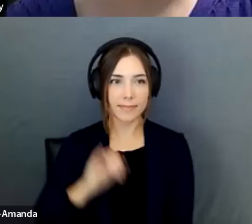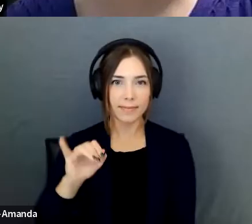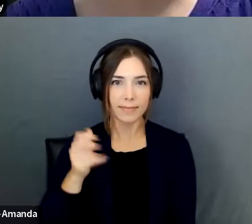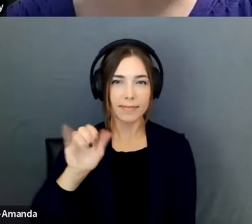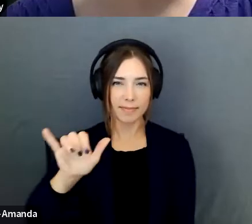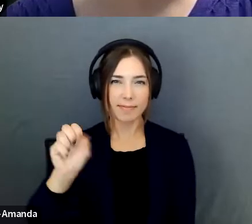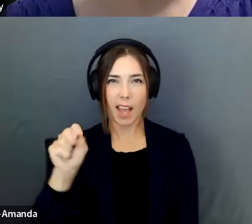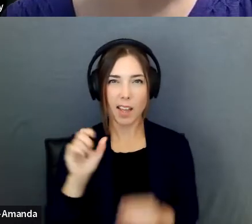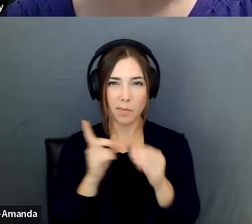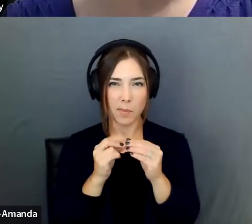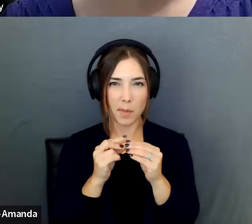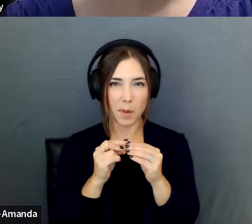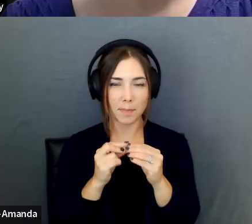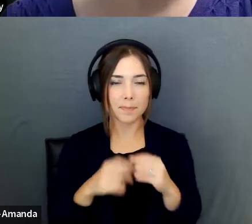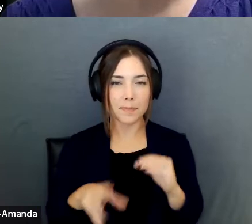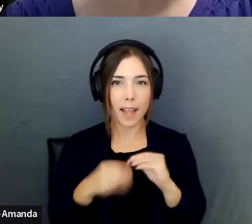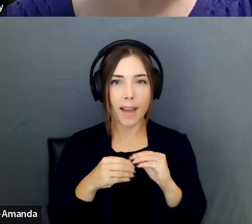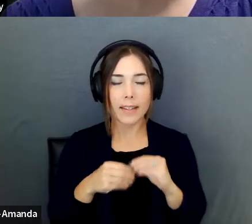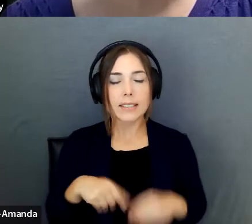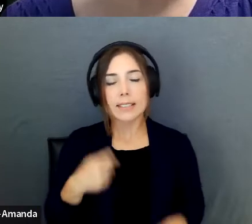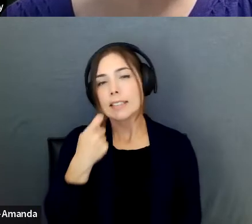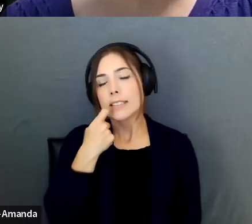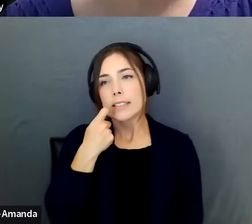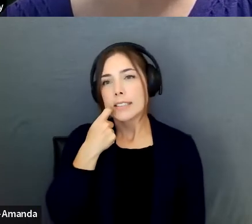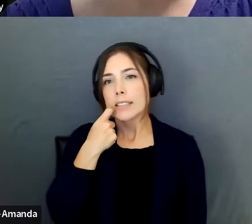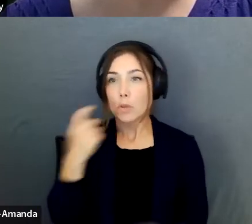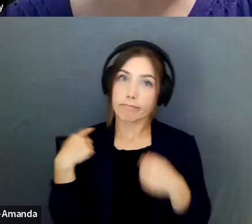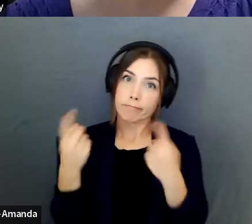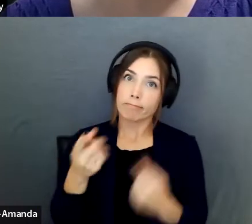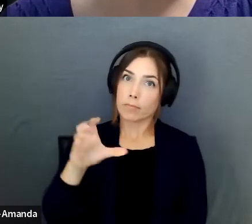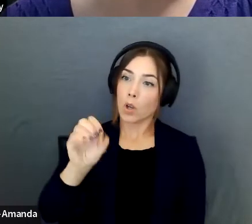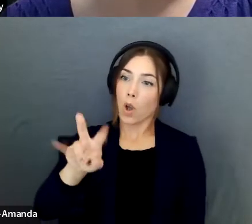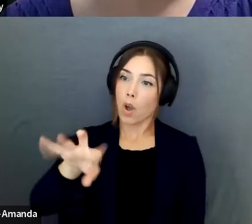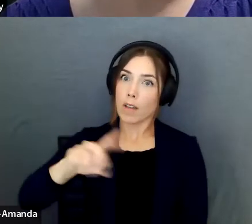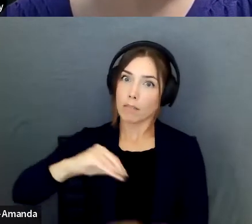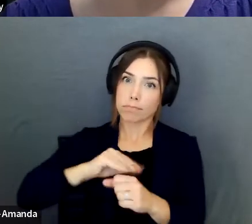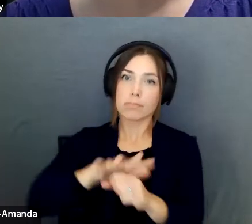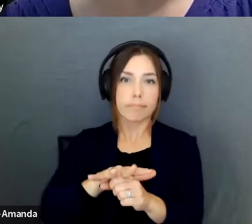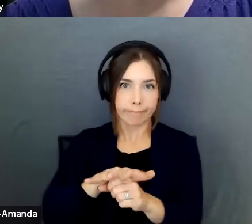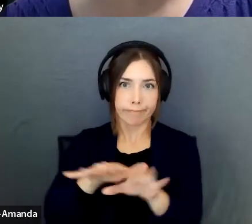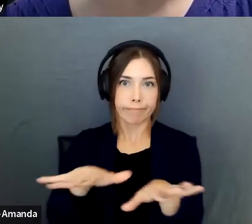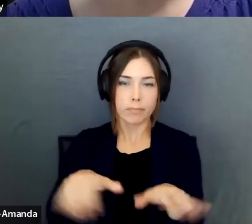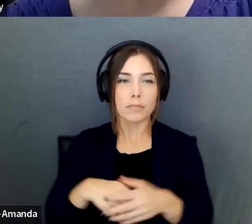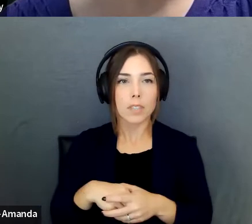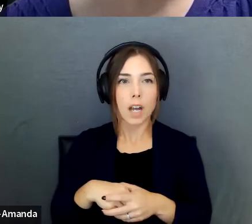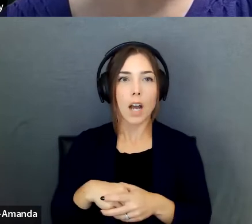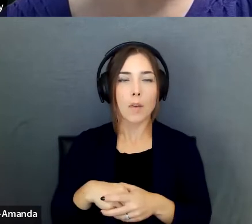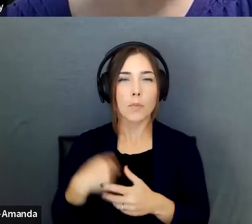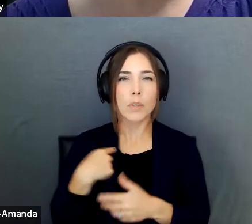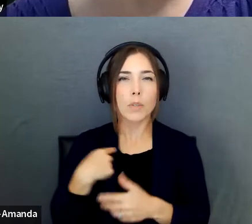Recently in the past, especially since COVID we've come across guardian ships.